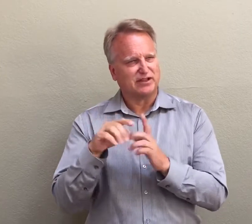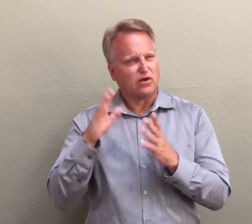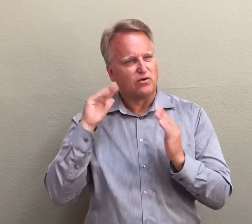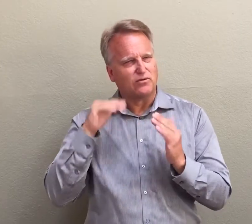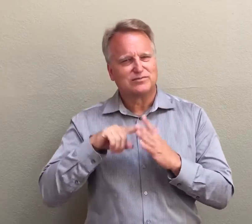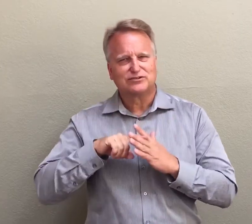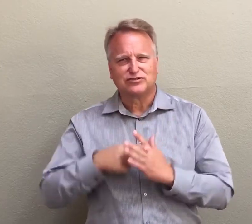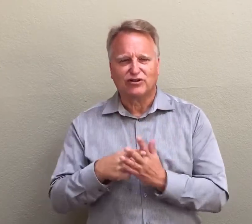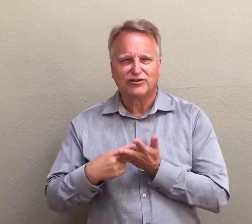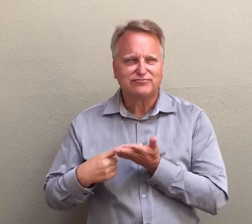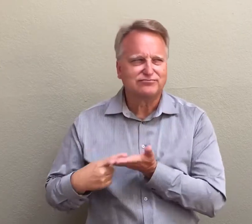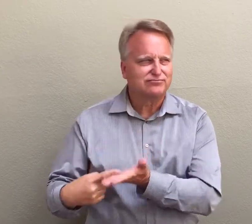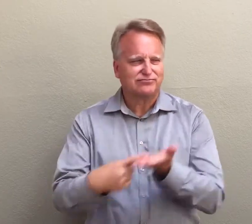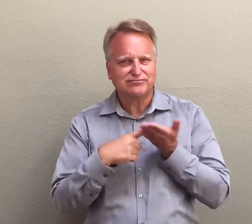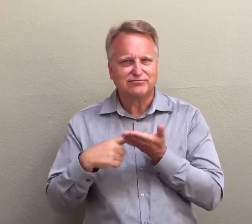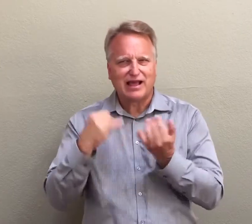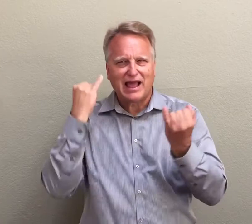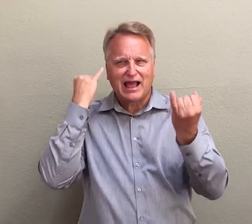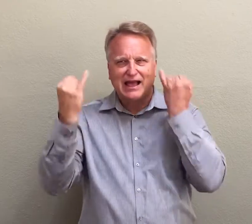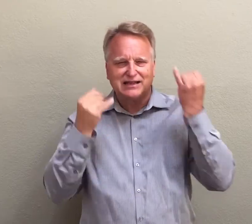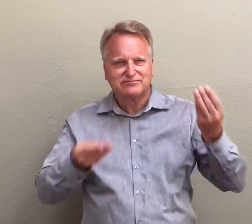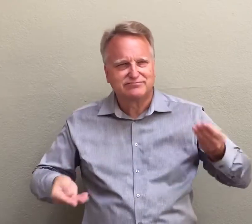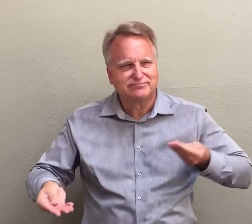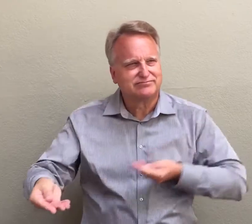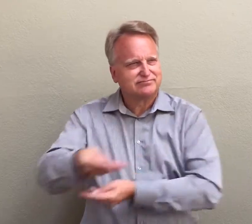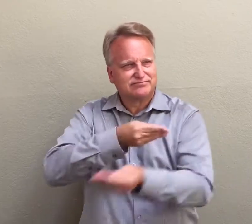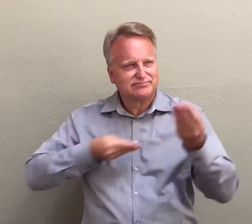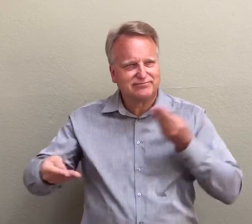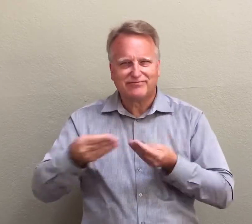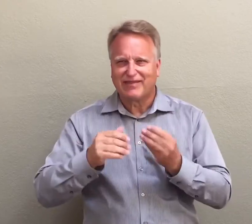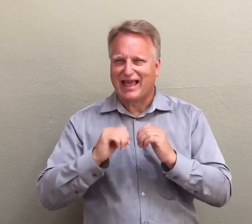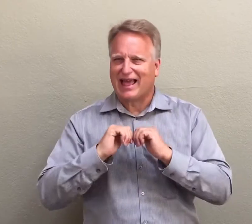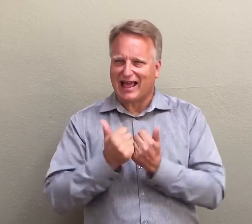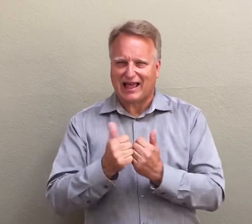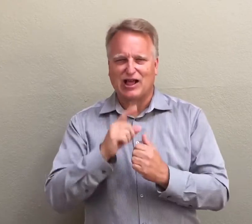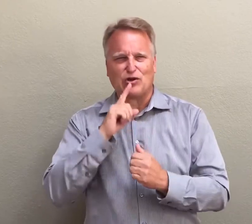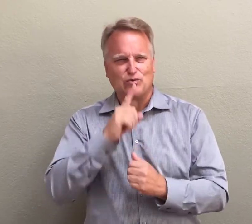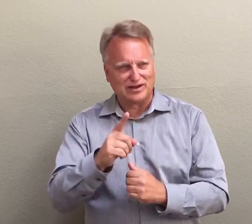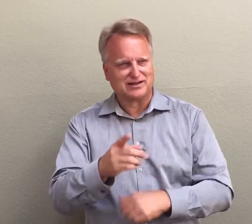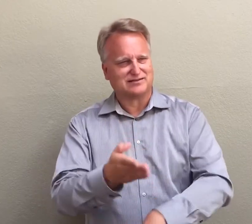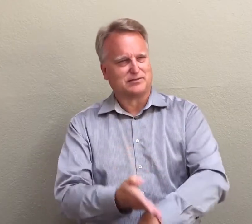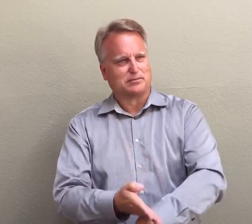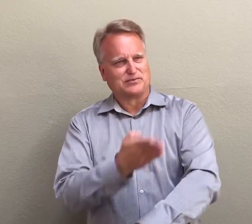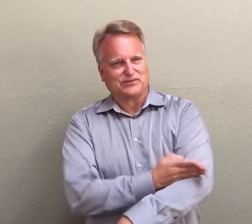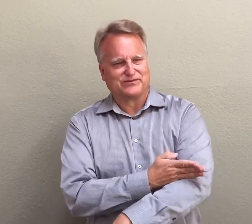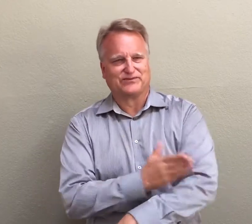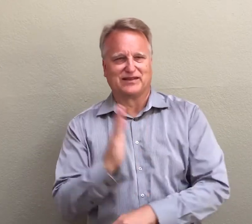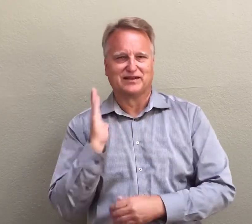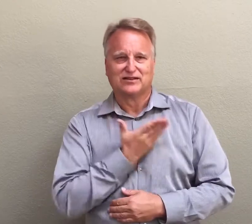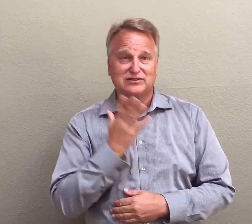I hope to initiate dialogue and an exchange of ideas on how we can authentically improve